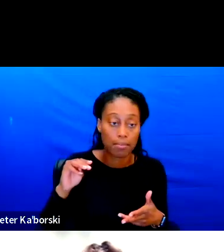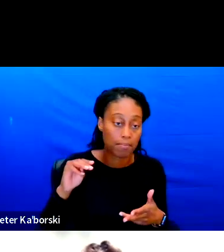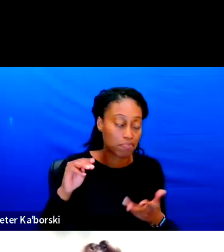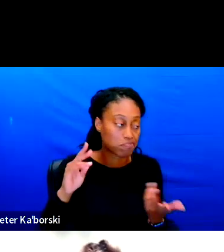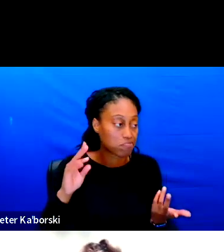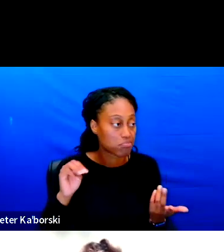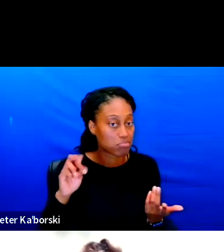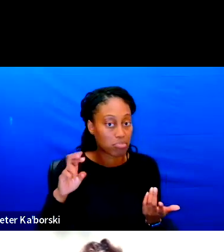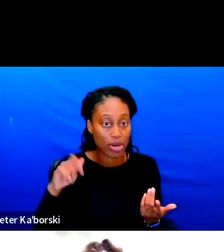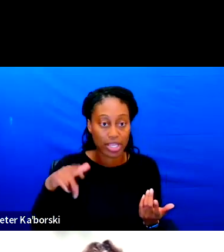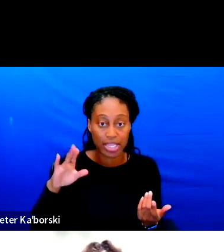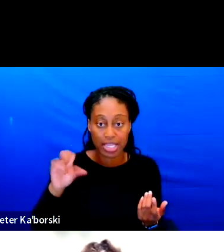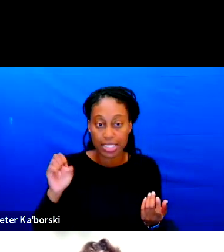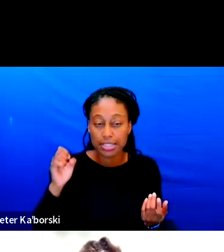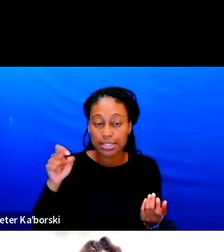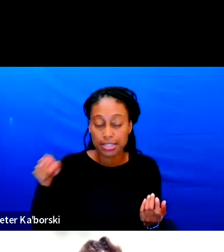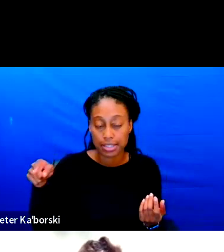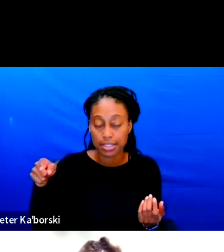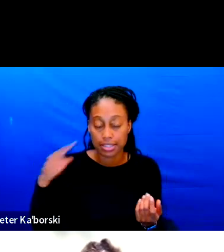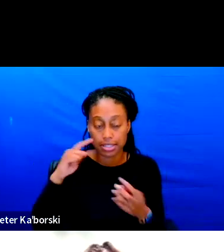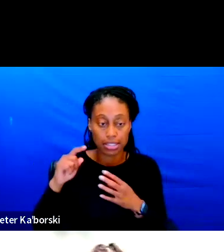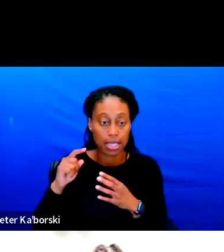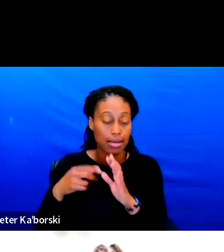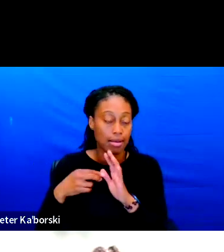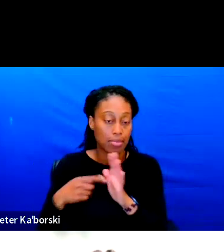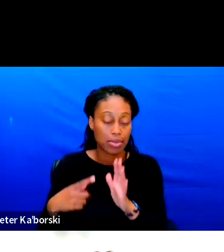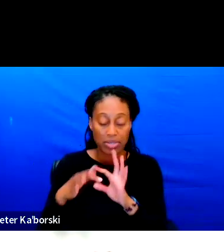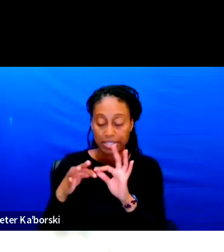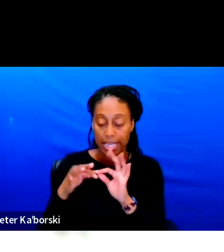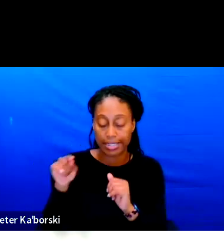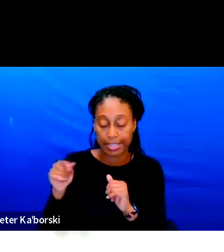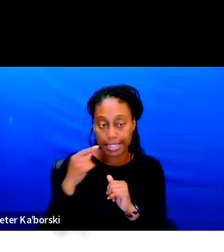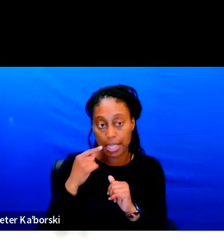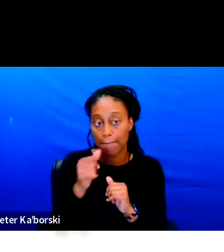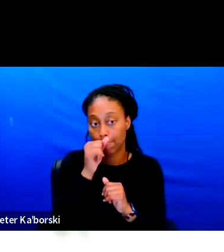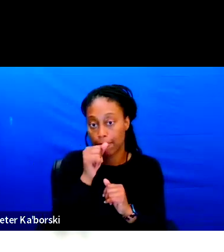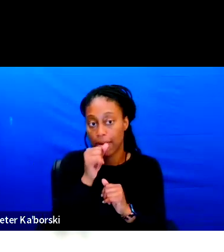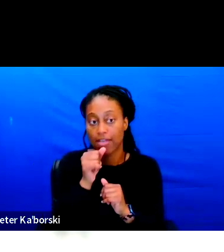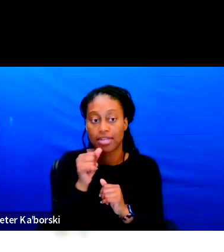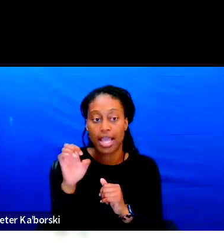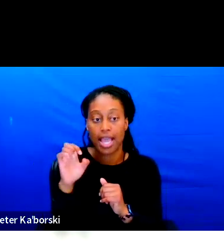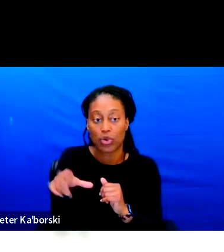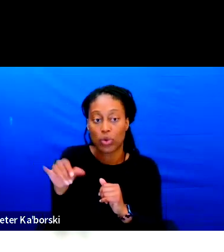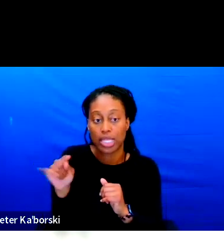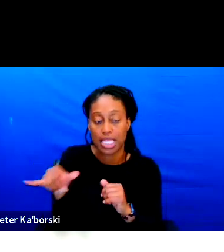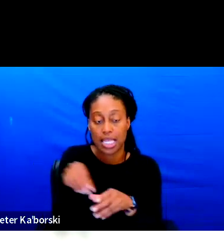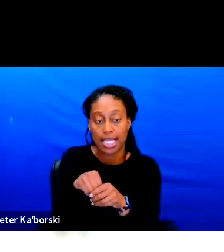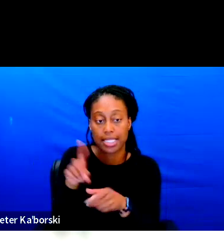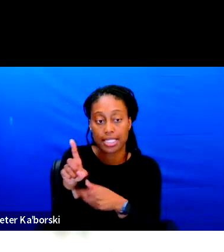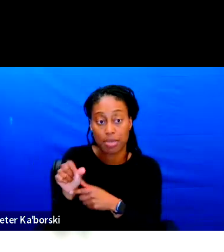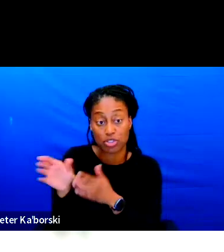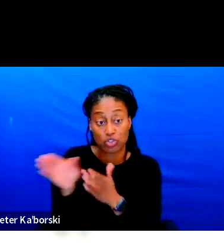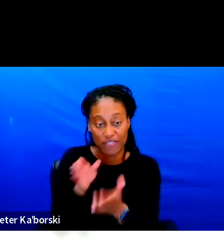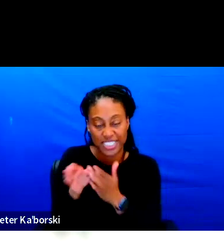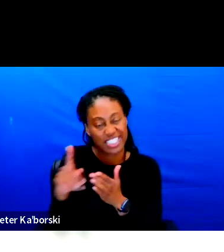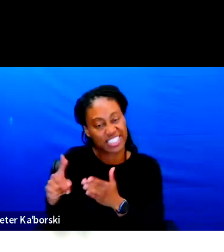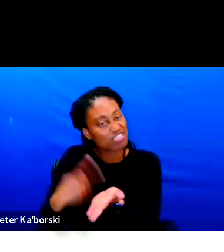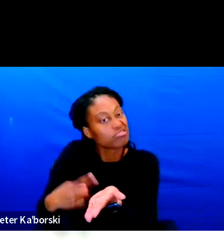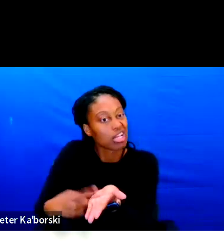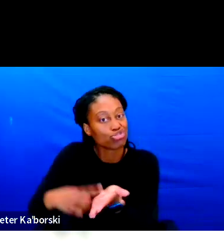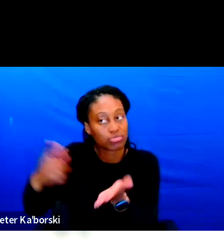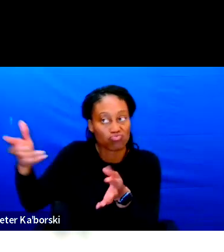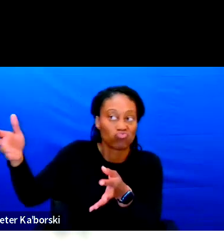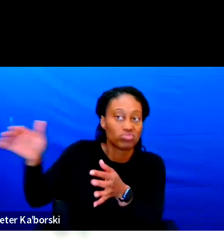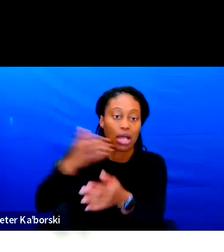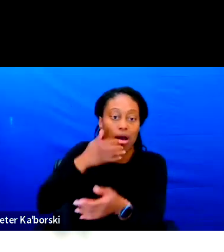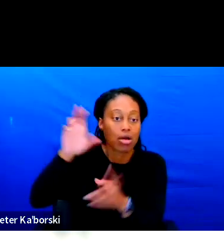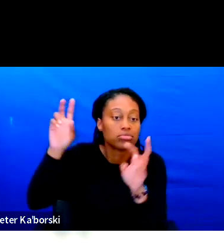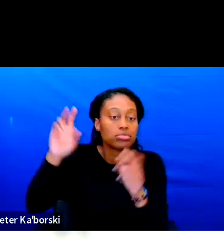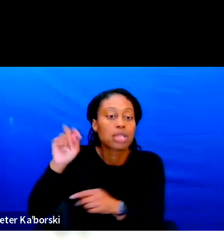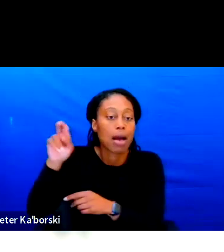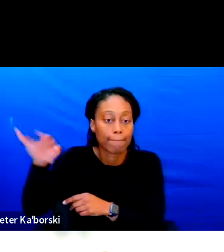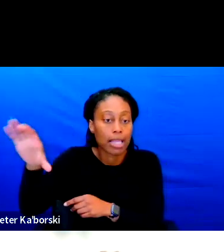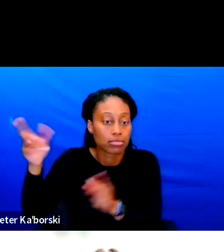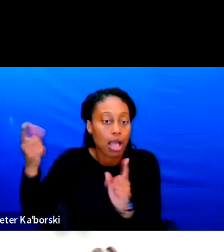Tom Olin: a hearing last week about private equity and disability services. So you know, if if you have services out there that are going to be recommended, you know